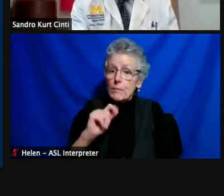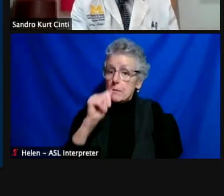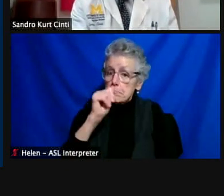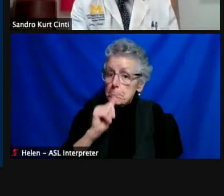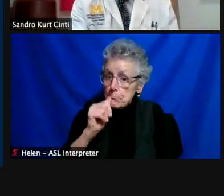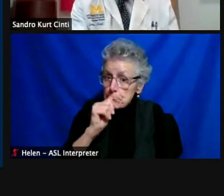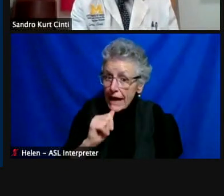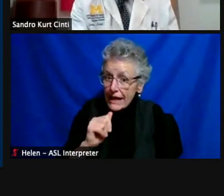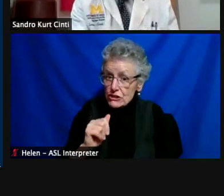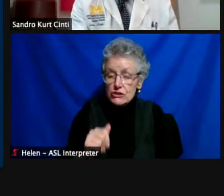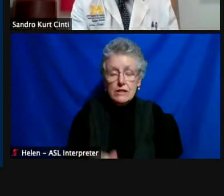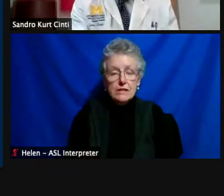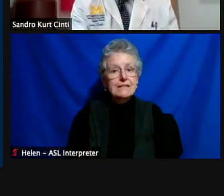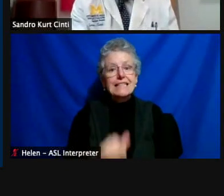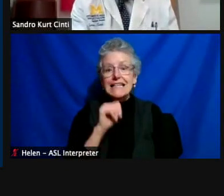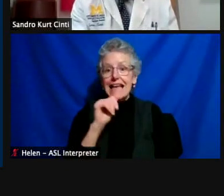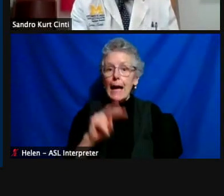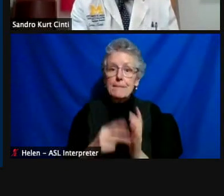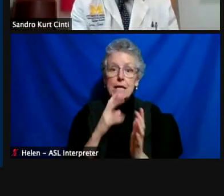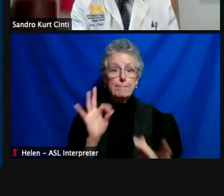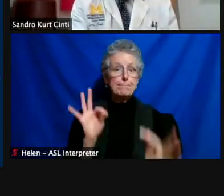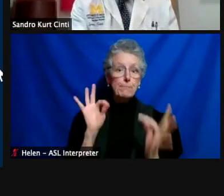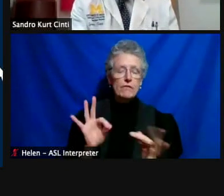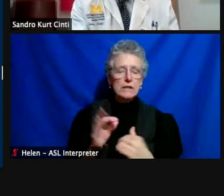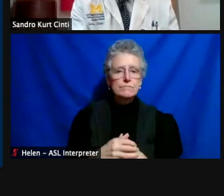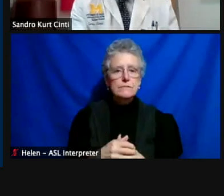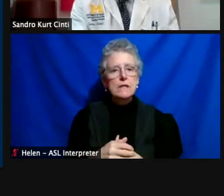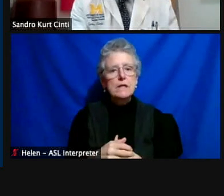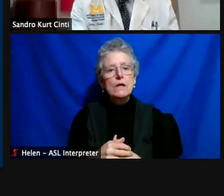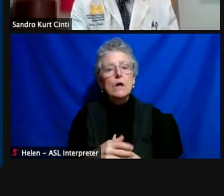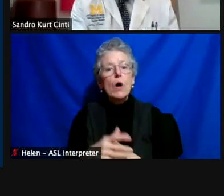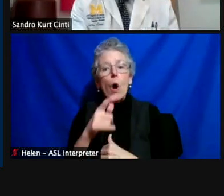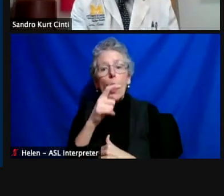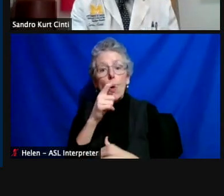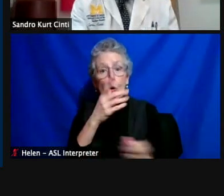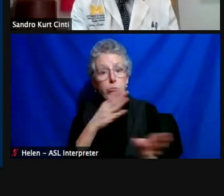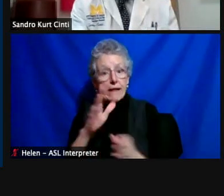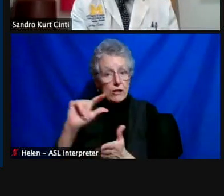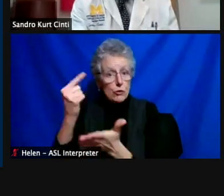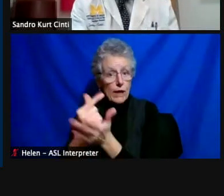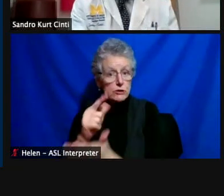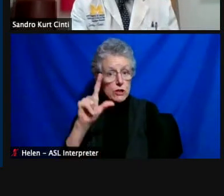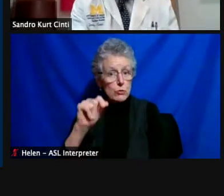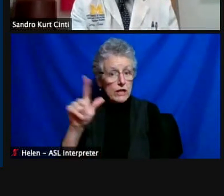Speaking of which, should seniors and those planning to graduate in 2021 still plan on signing up for the vaccine?